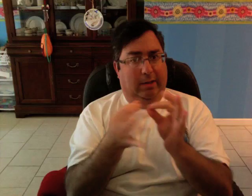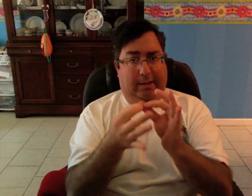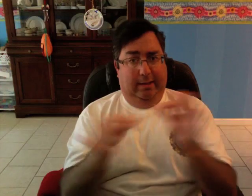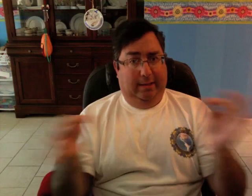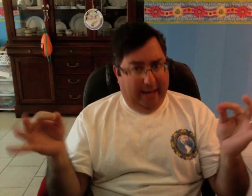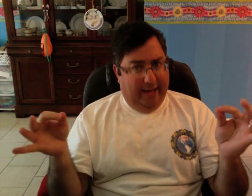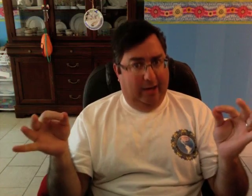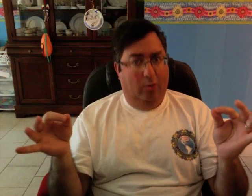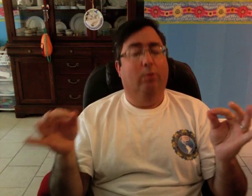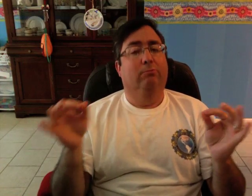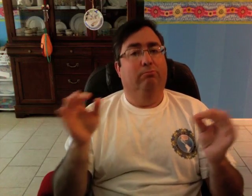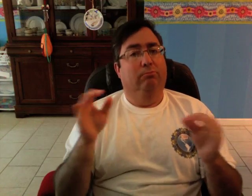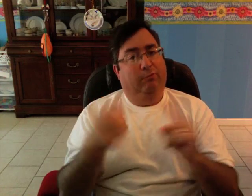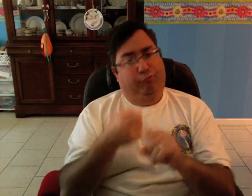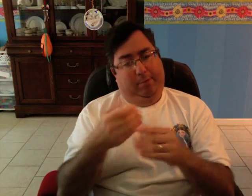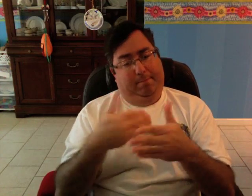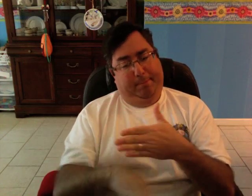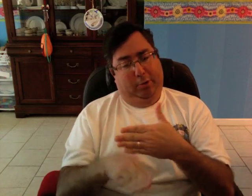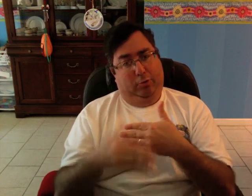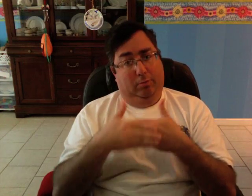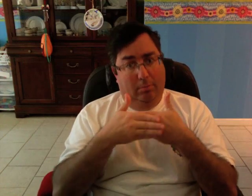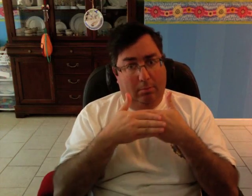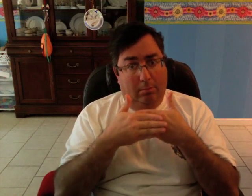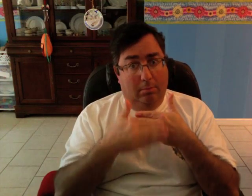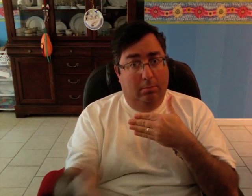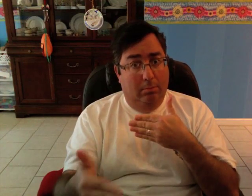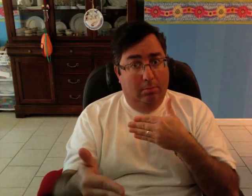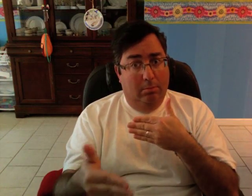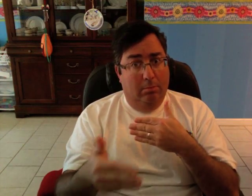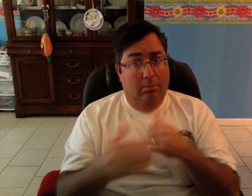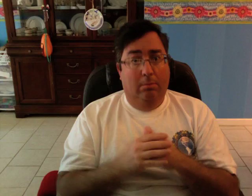from birth and throughout their lives.